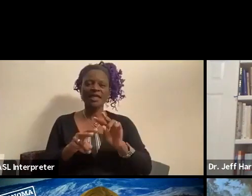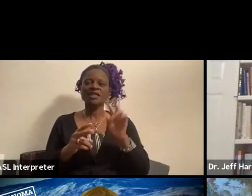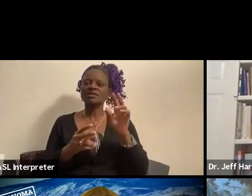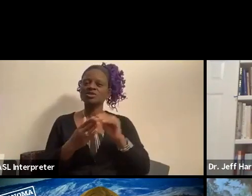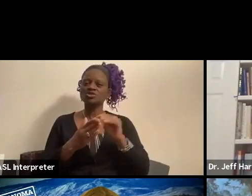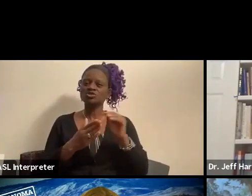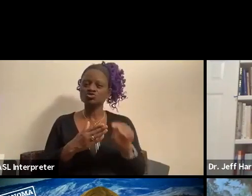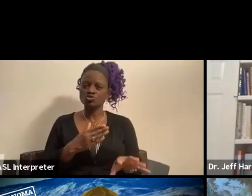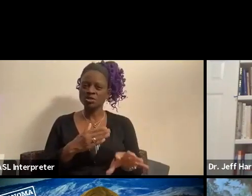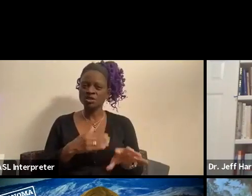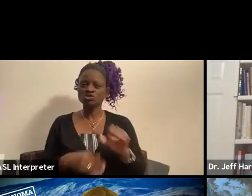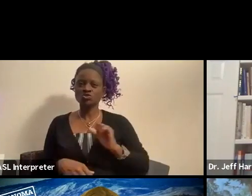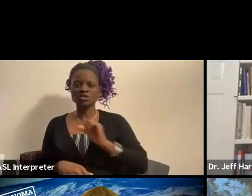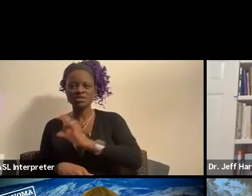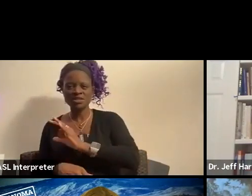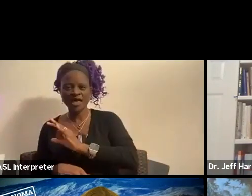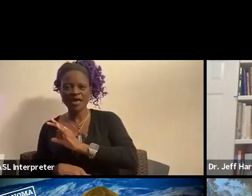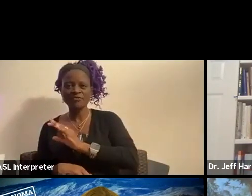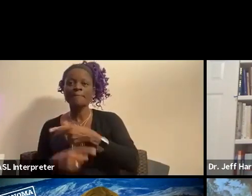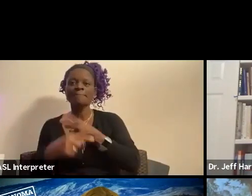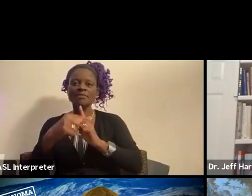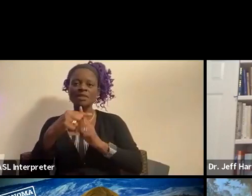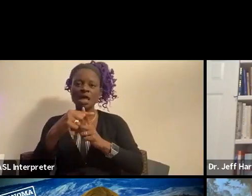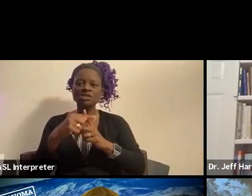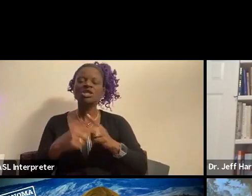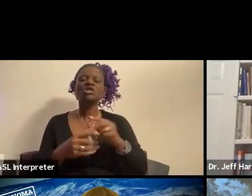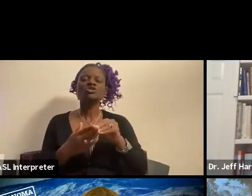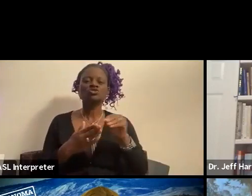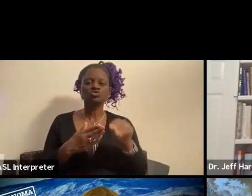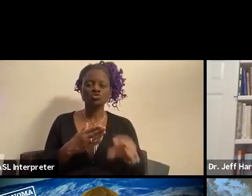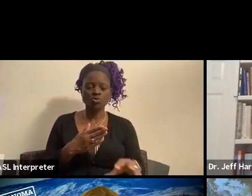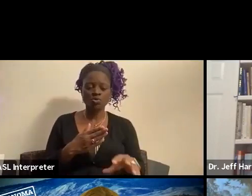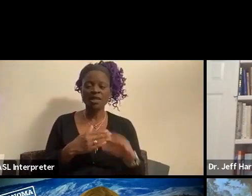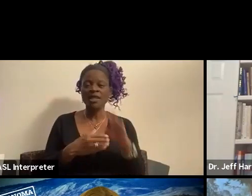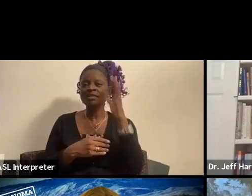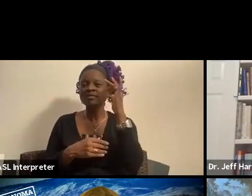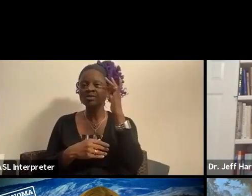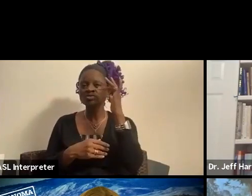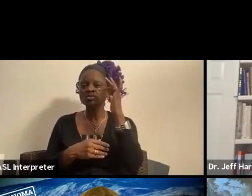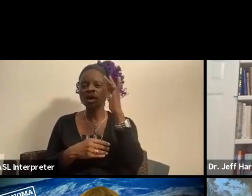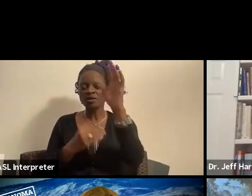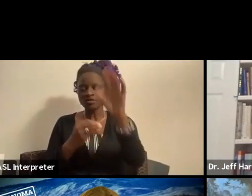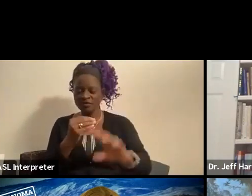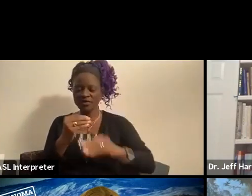That's why there is additional dollars, because you're not buying larger components of test kits to be done.